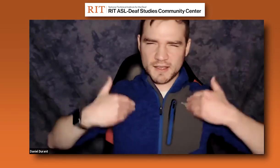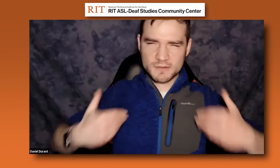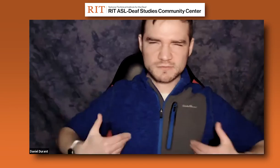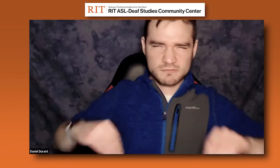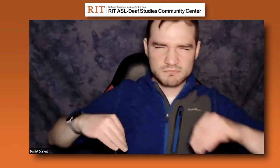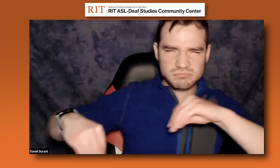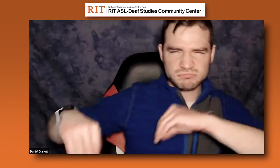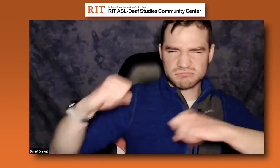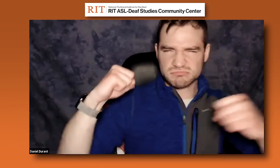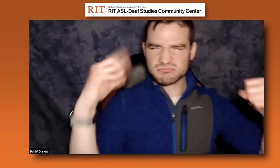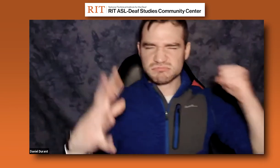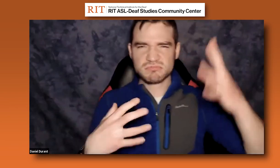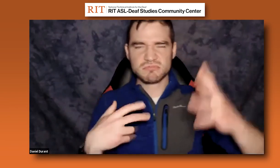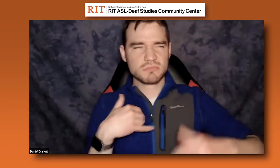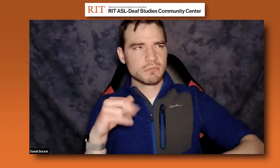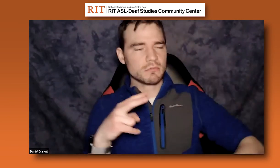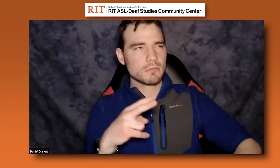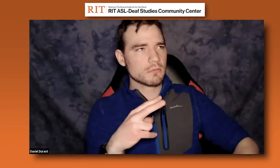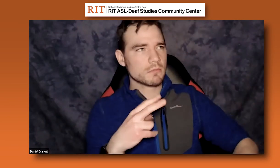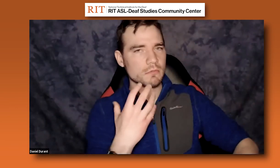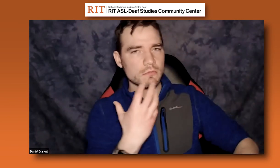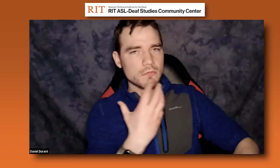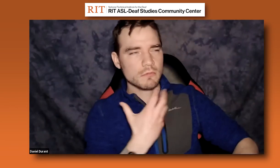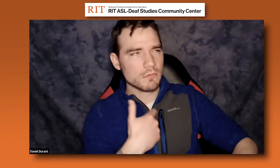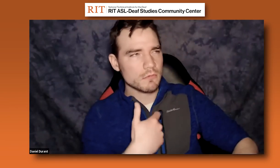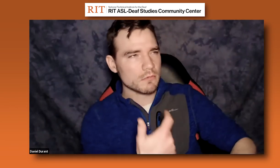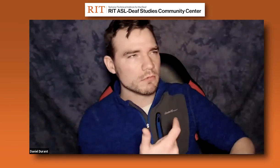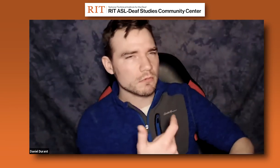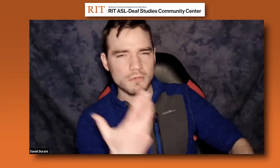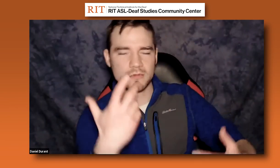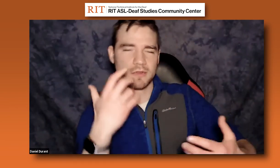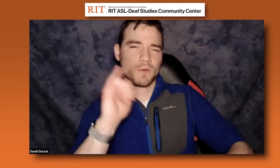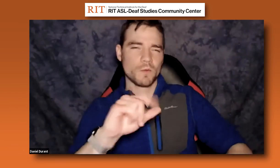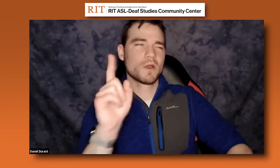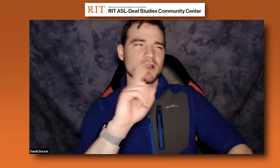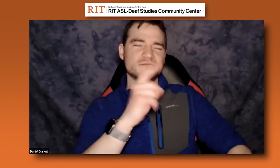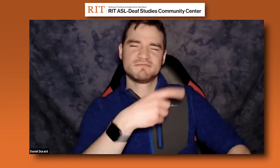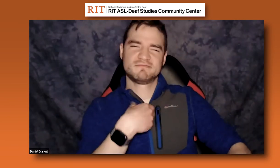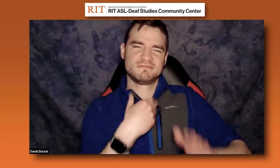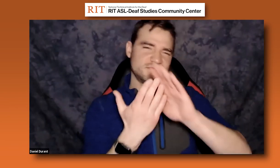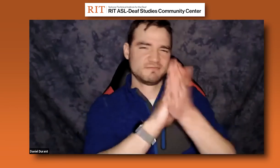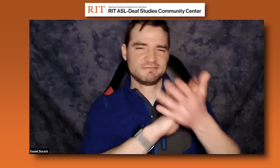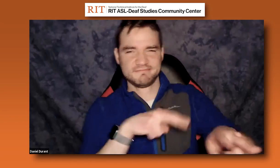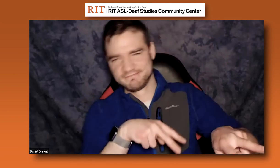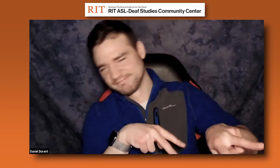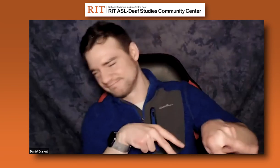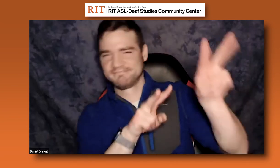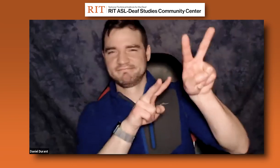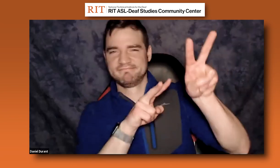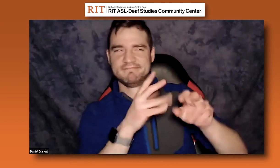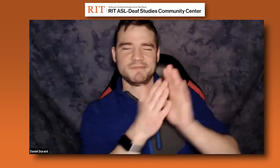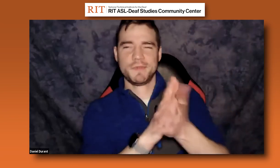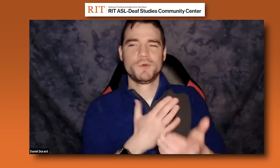His physicality onstage was amazing. I couldn't believe it, and that's really where I became--